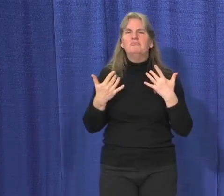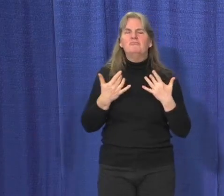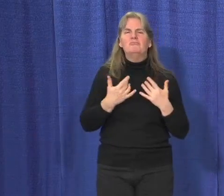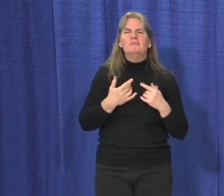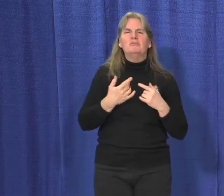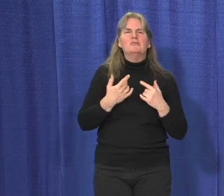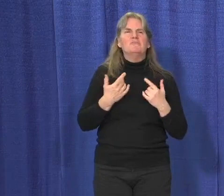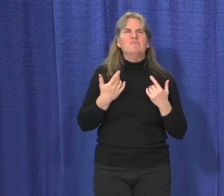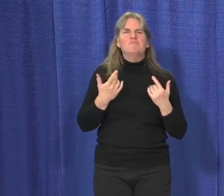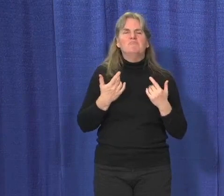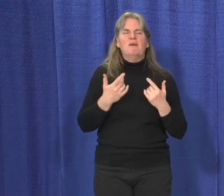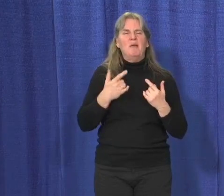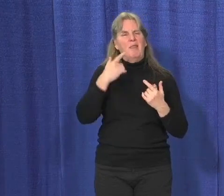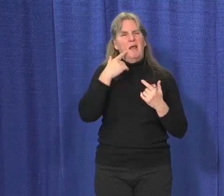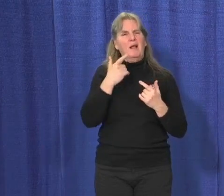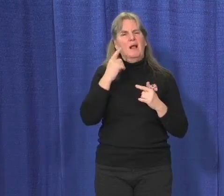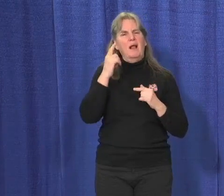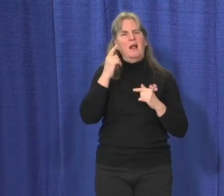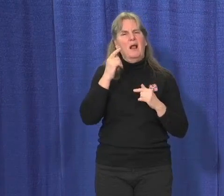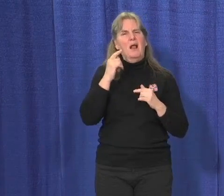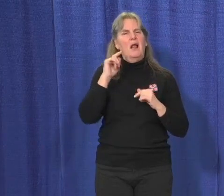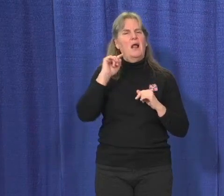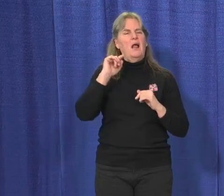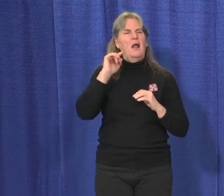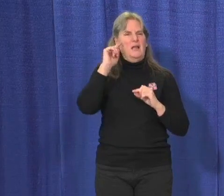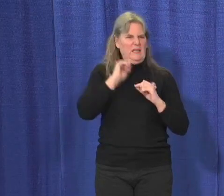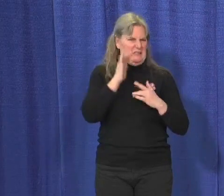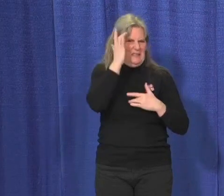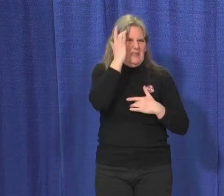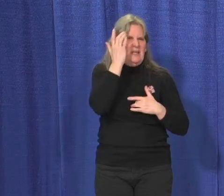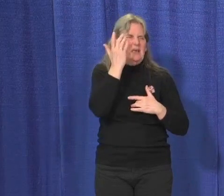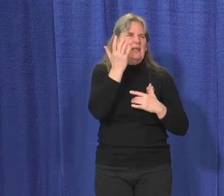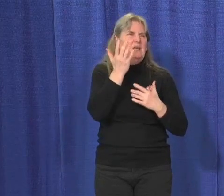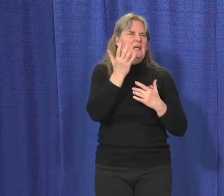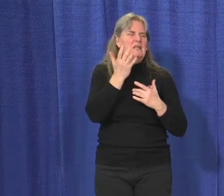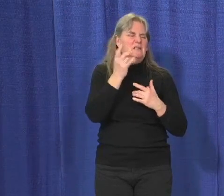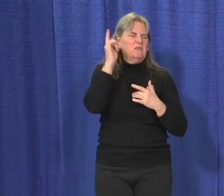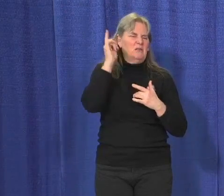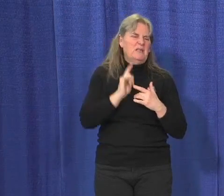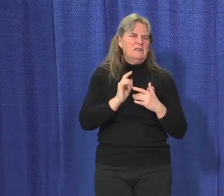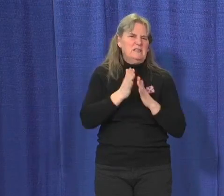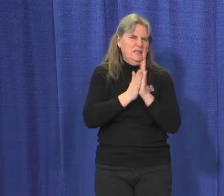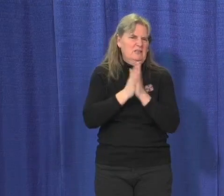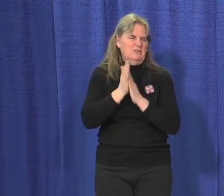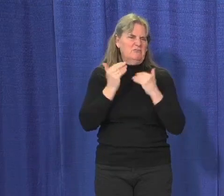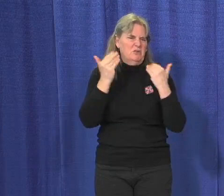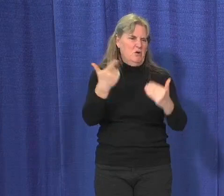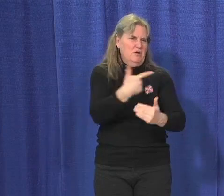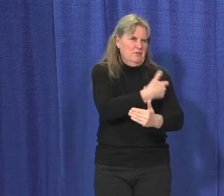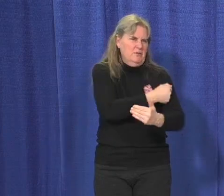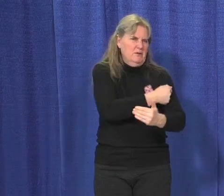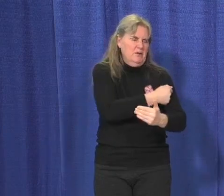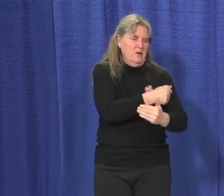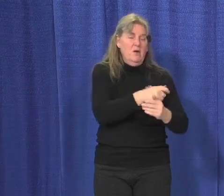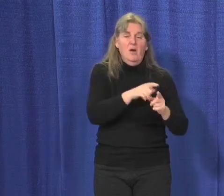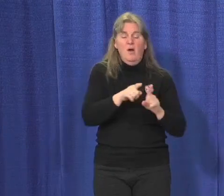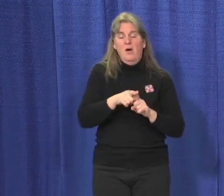other things to do so I know that factors in to vaccine uptake.